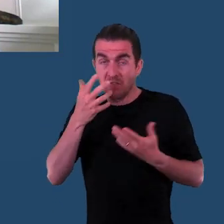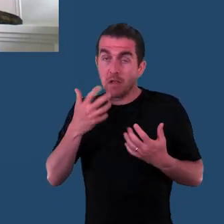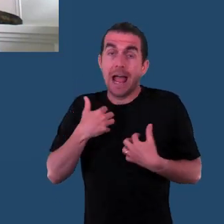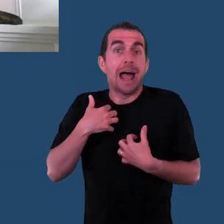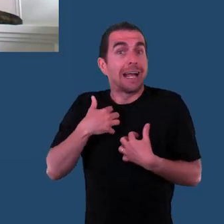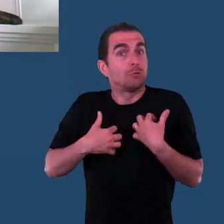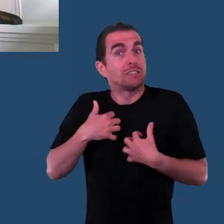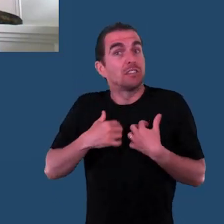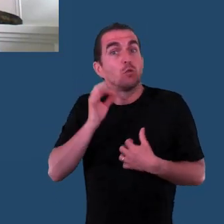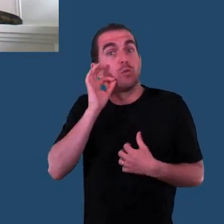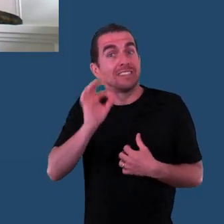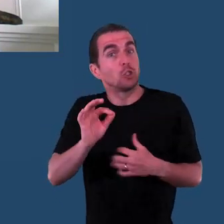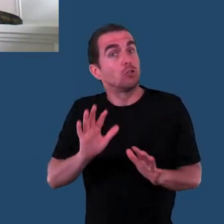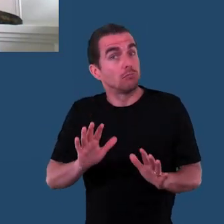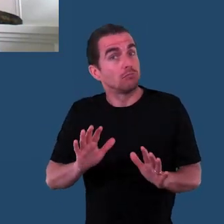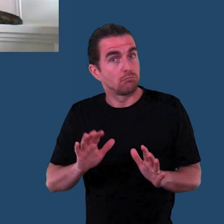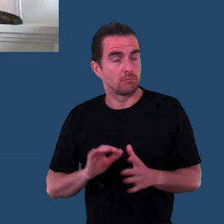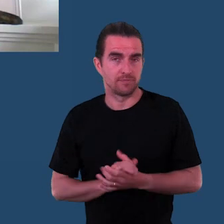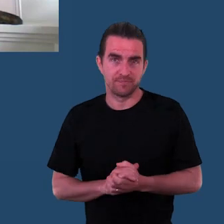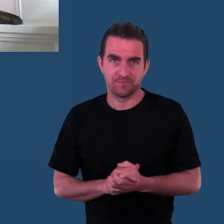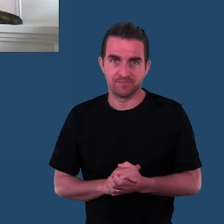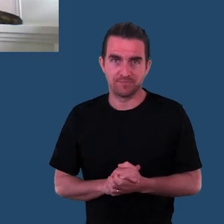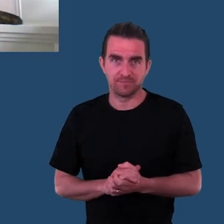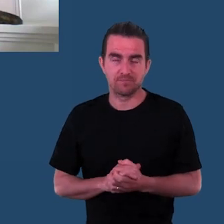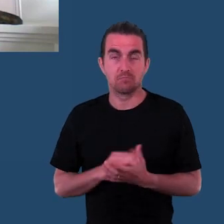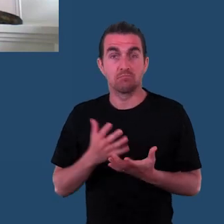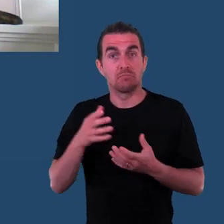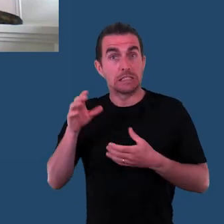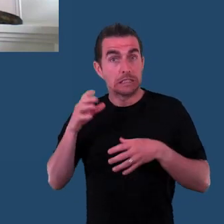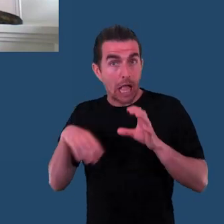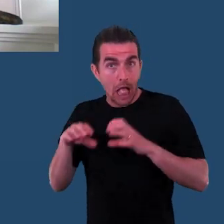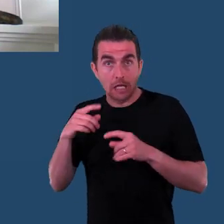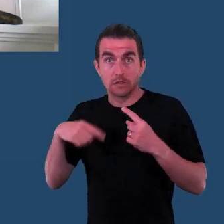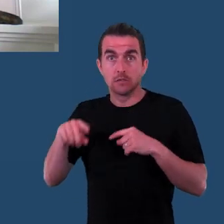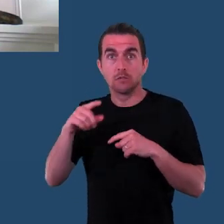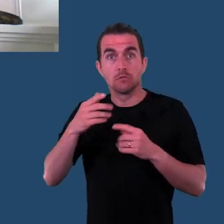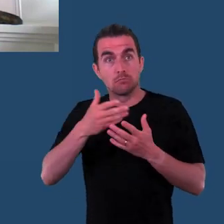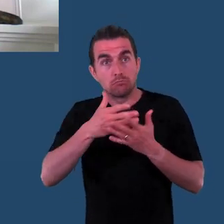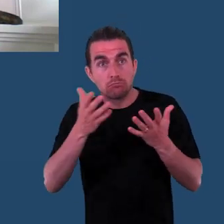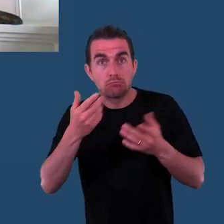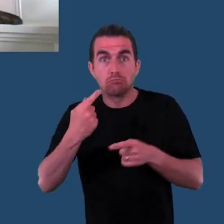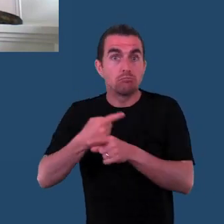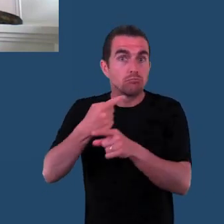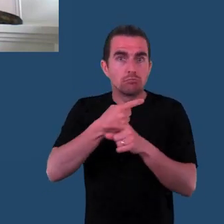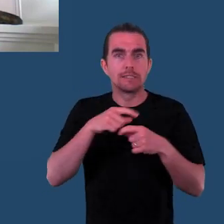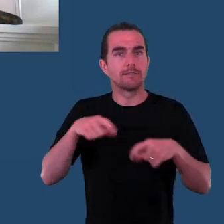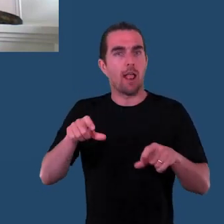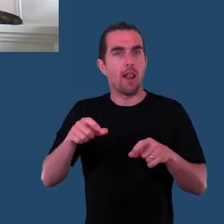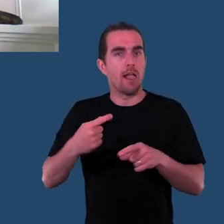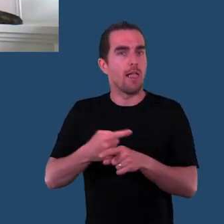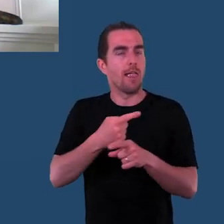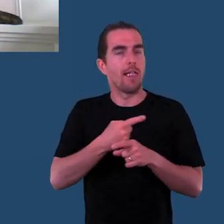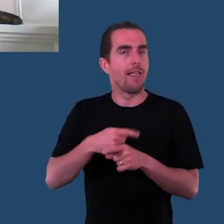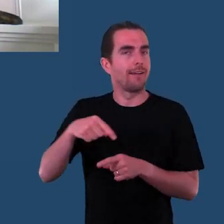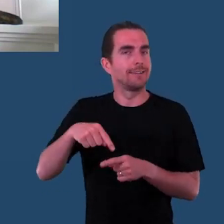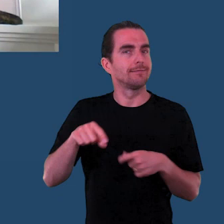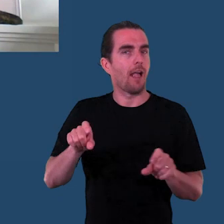is, yeah, it's an interesting question, and scientists and the public are still debating it now. So, yeah.